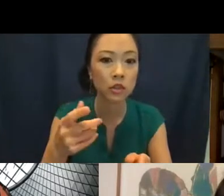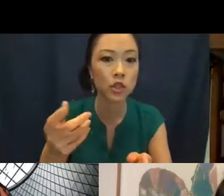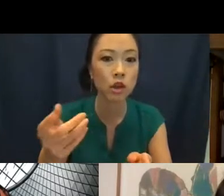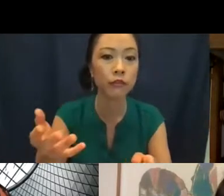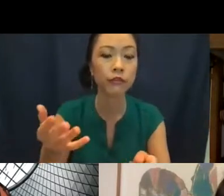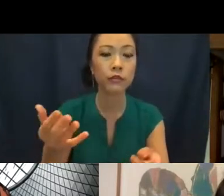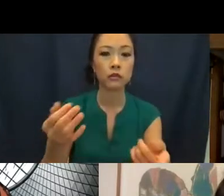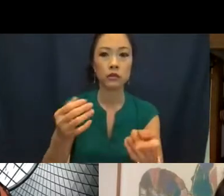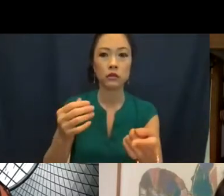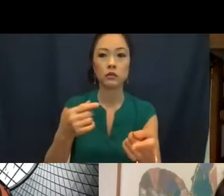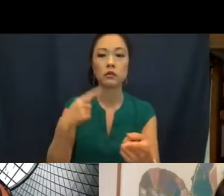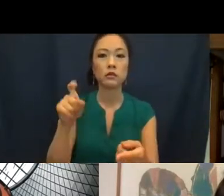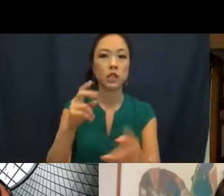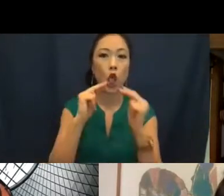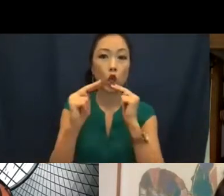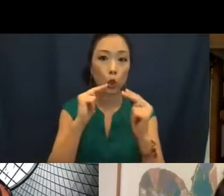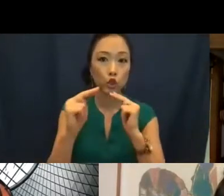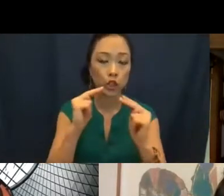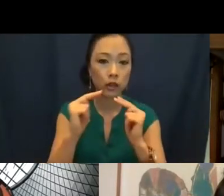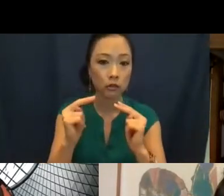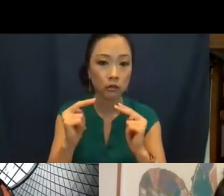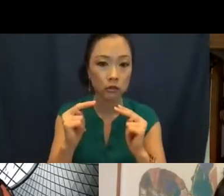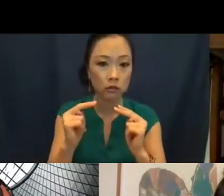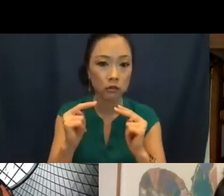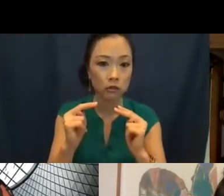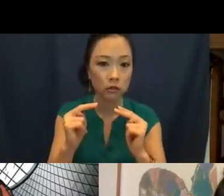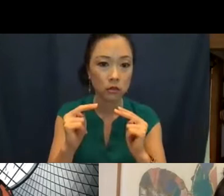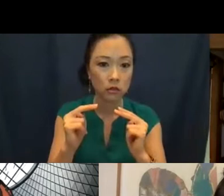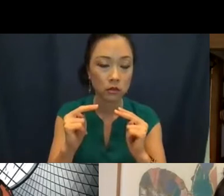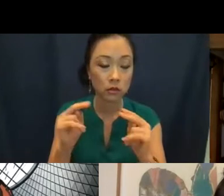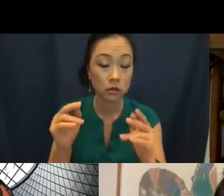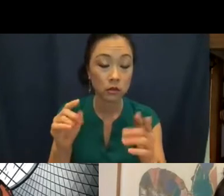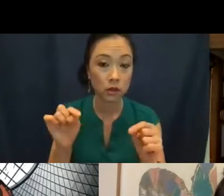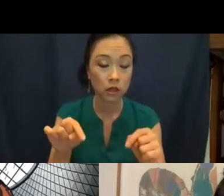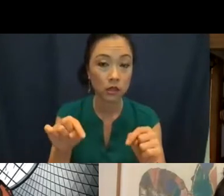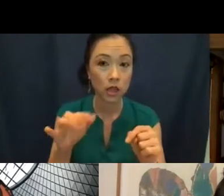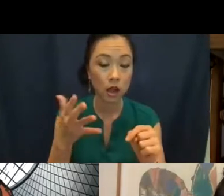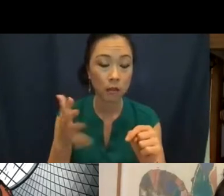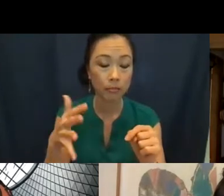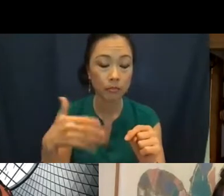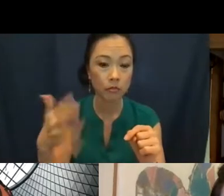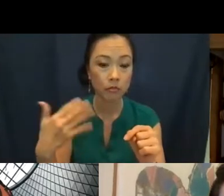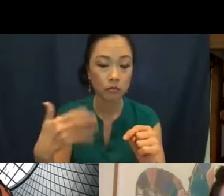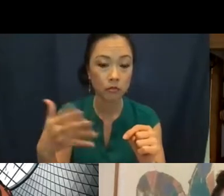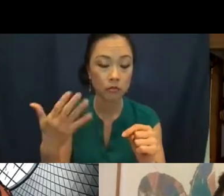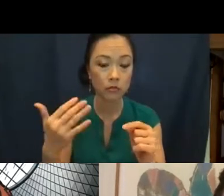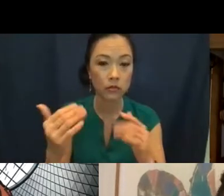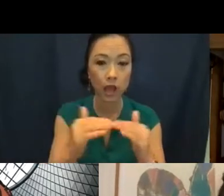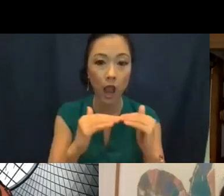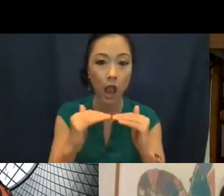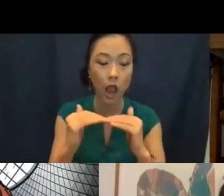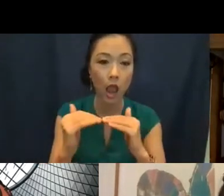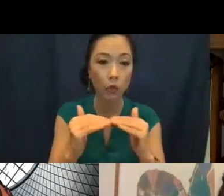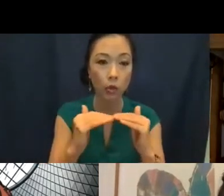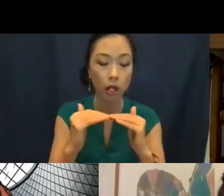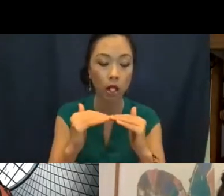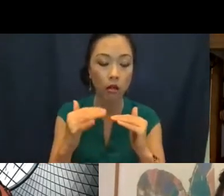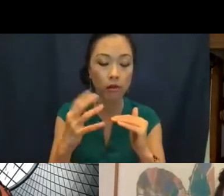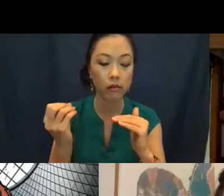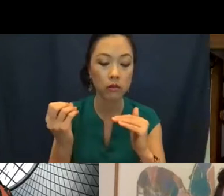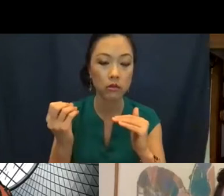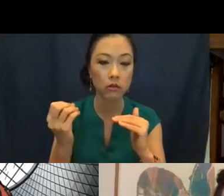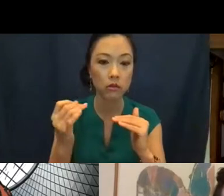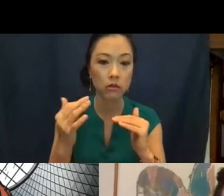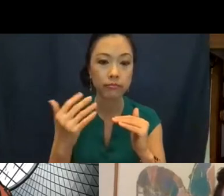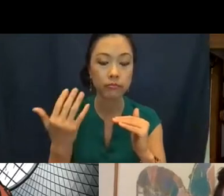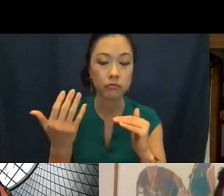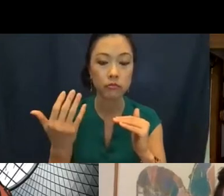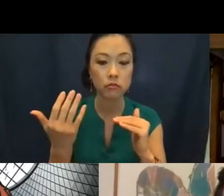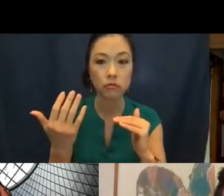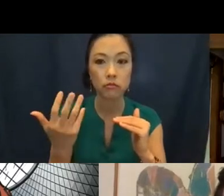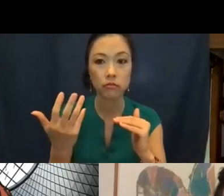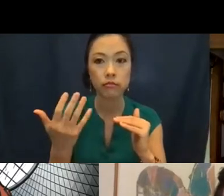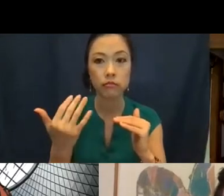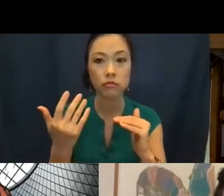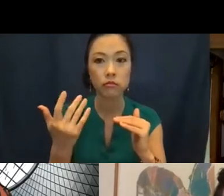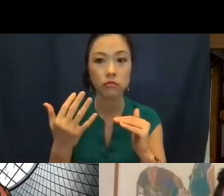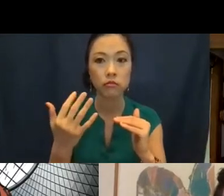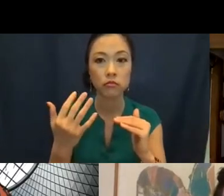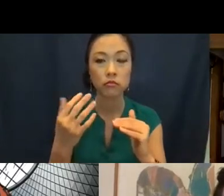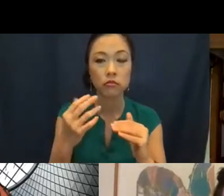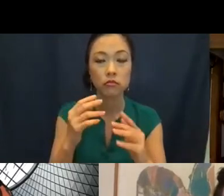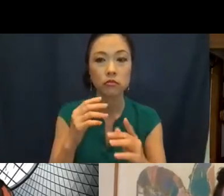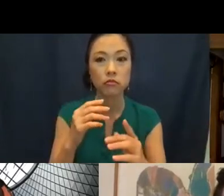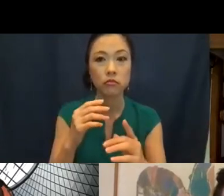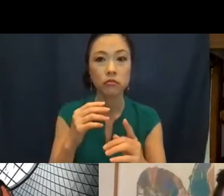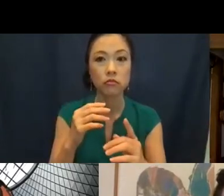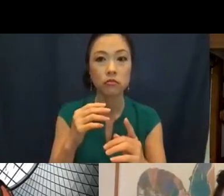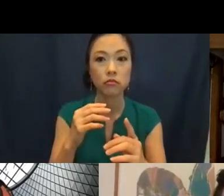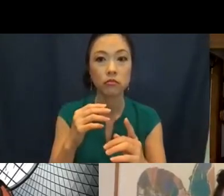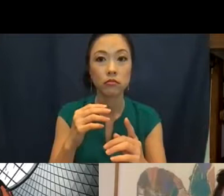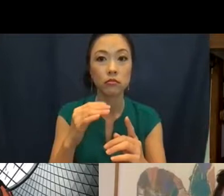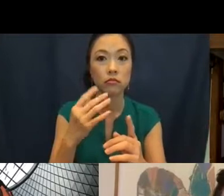more equitable and pivotal stance for dance and technology,